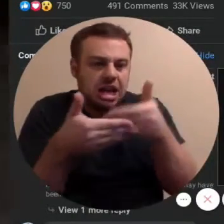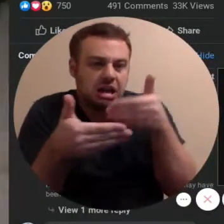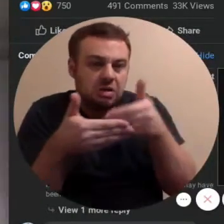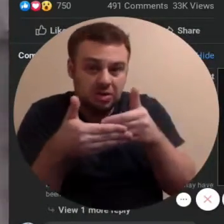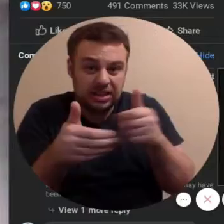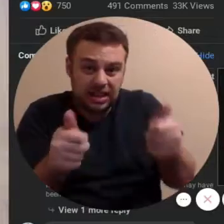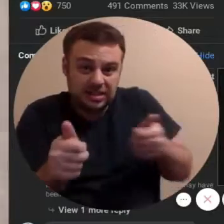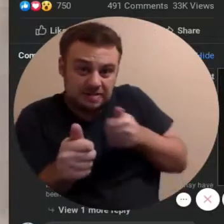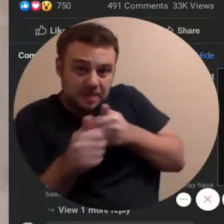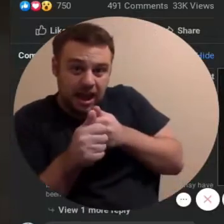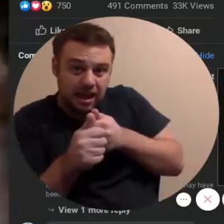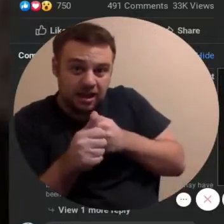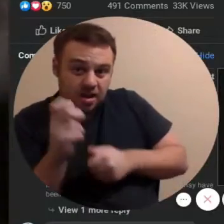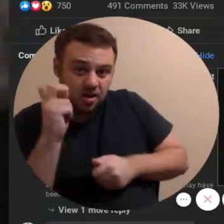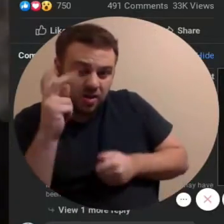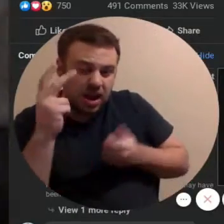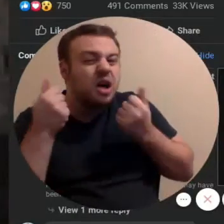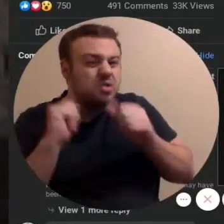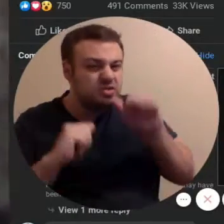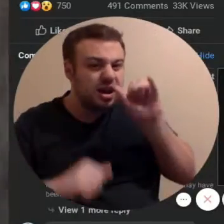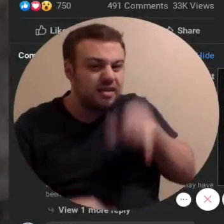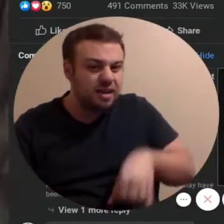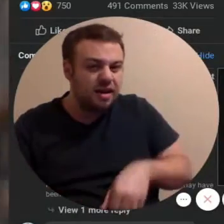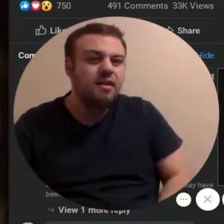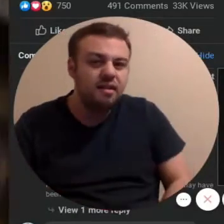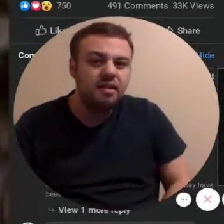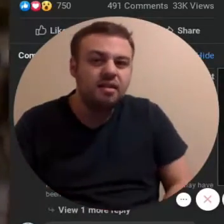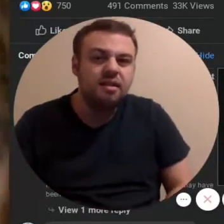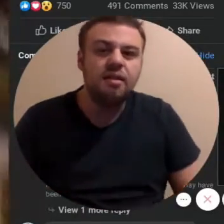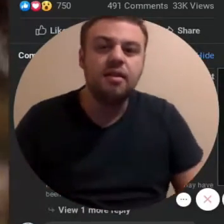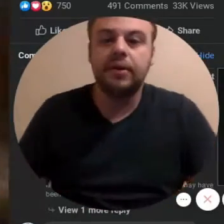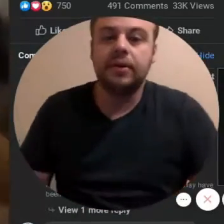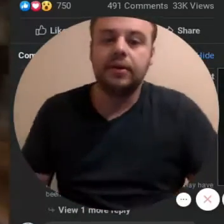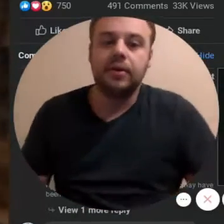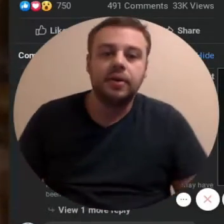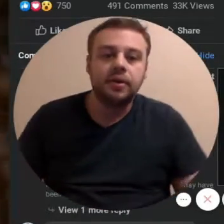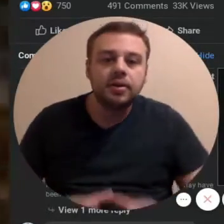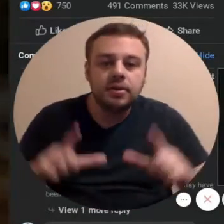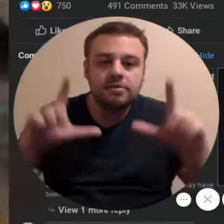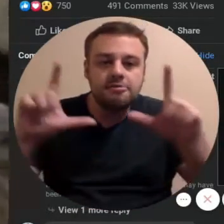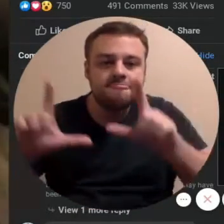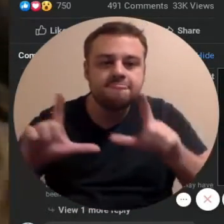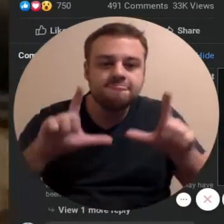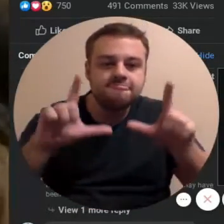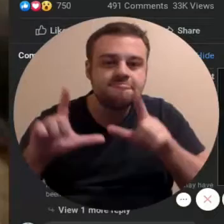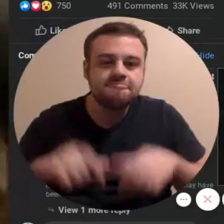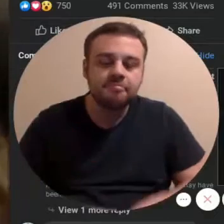Let me try that. I'm gonna stand back because....